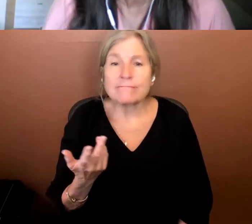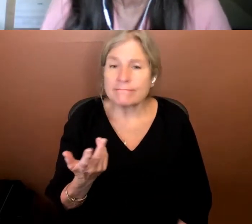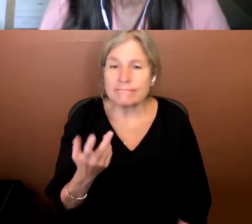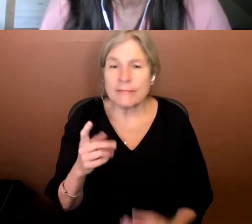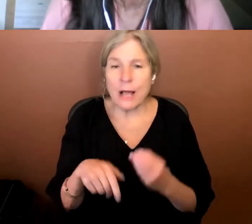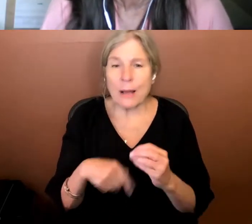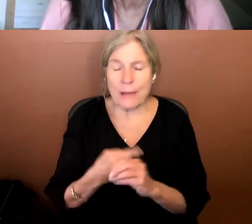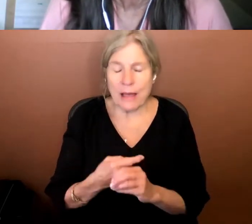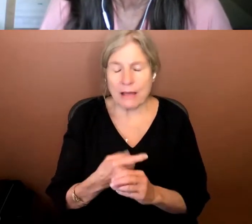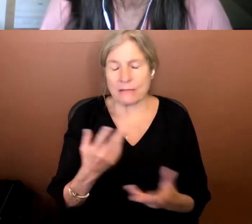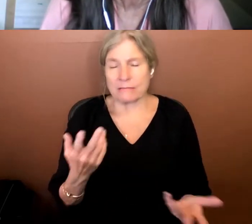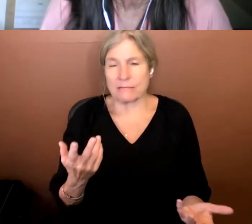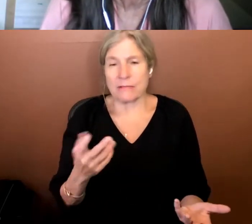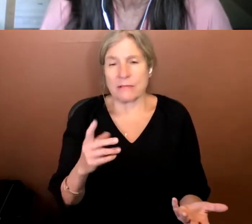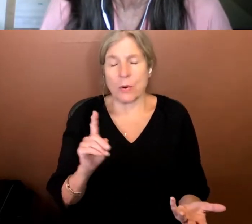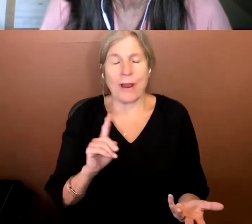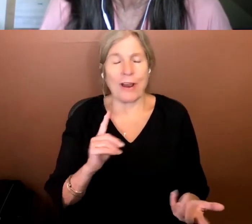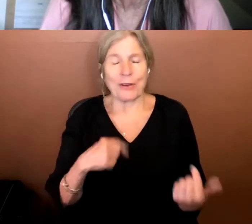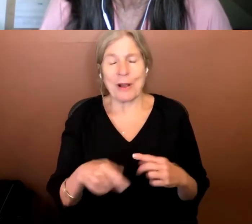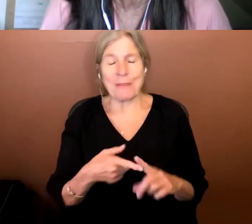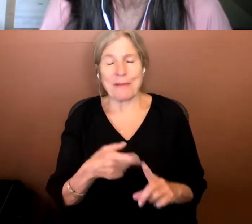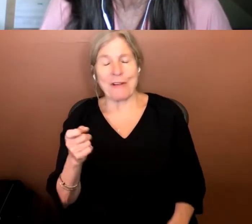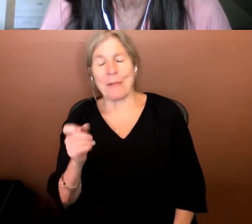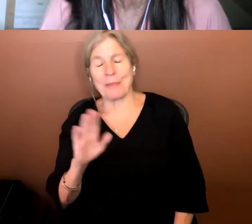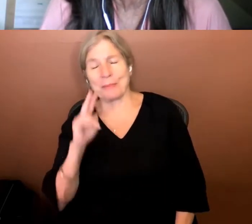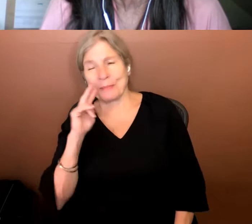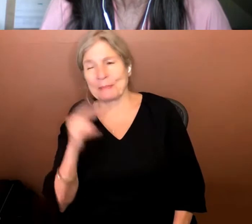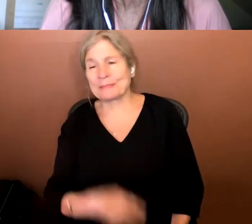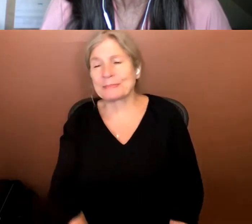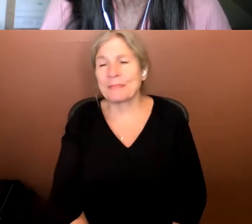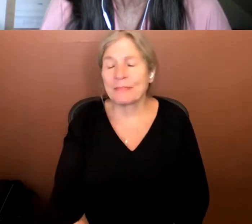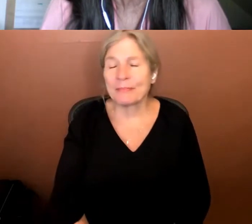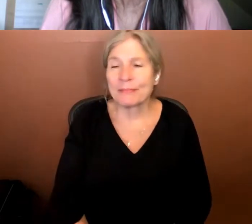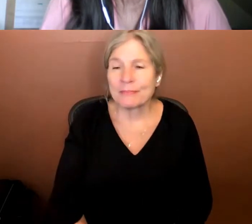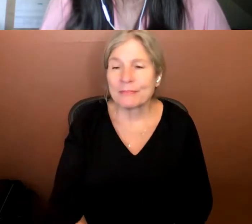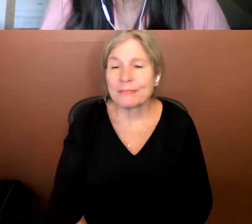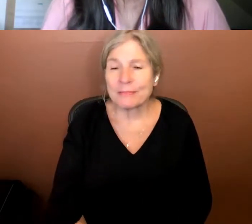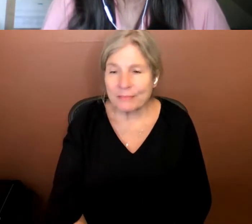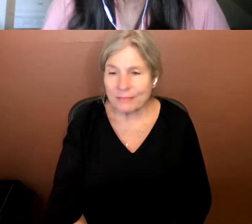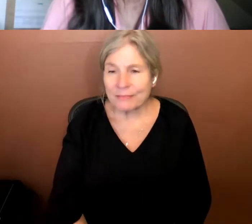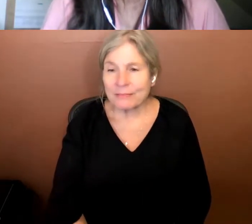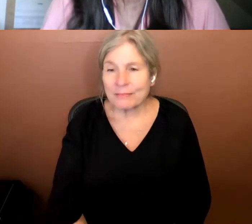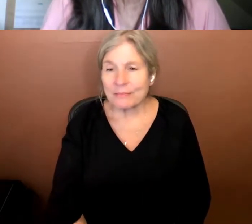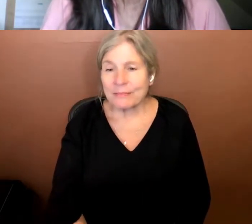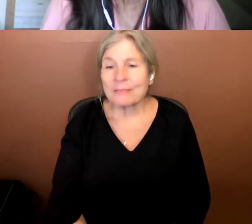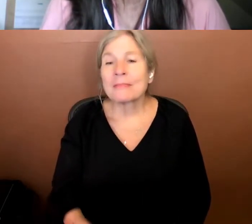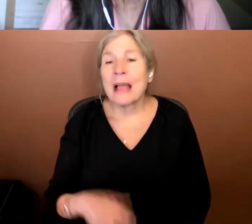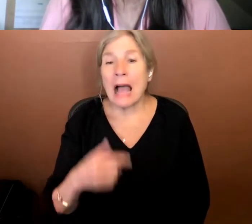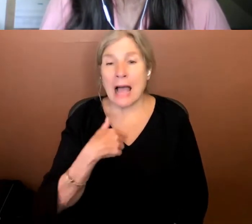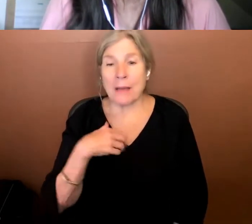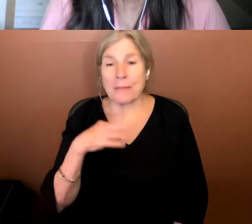where you are coming from. Frank Welte: Hi, everyone. I'm Frank Welte.